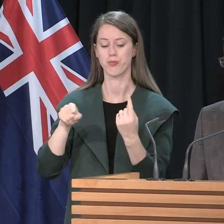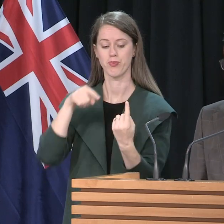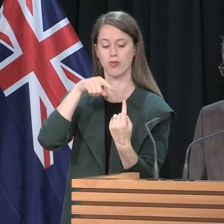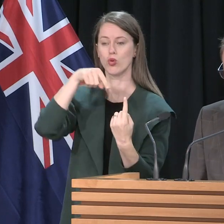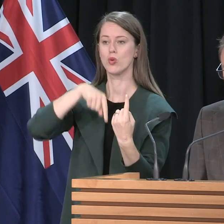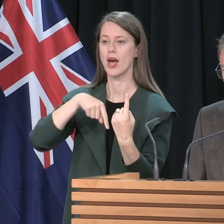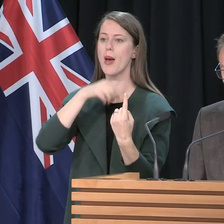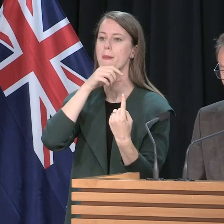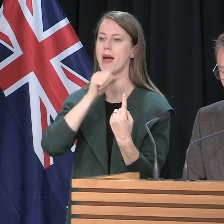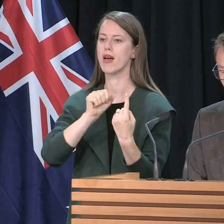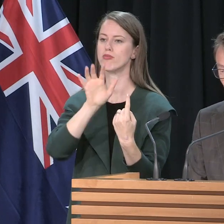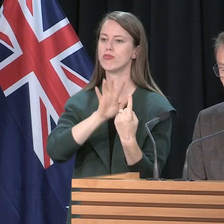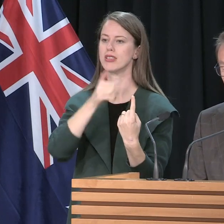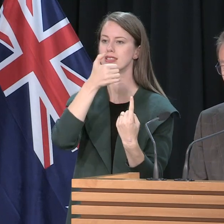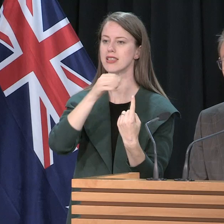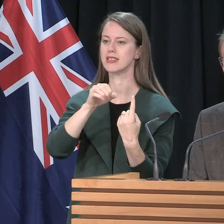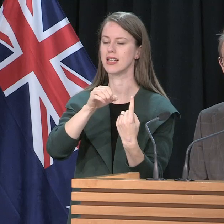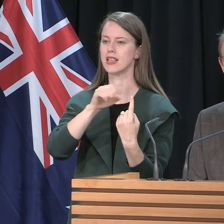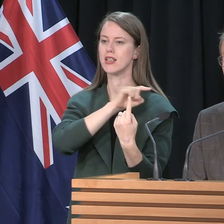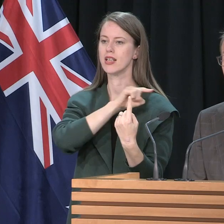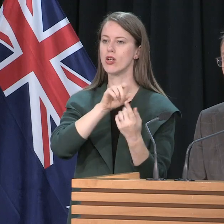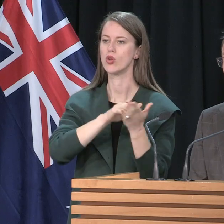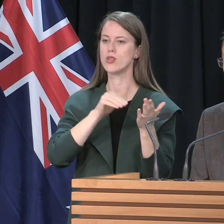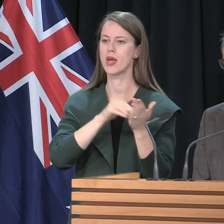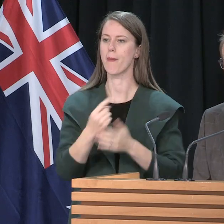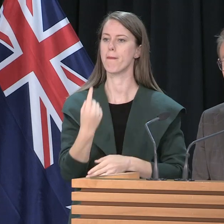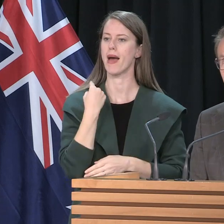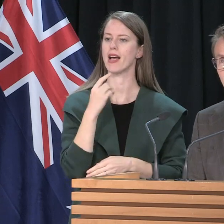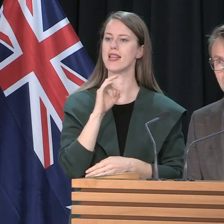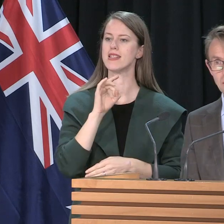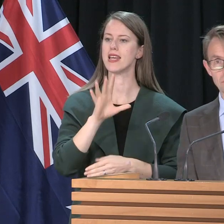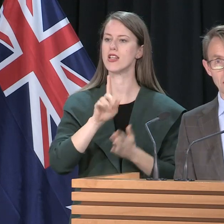acquired locally from an unknown source. The first of